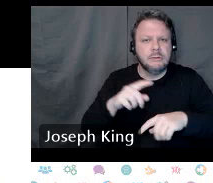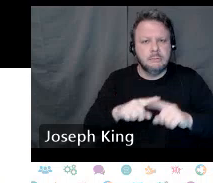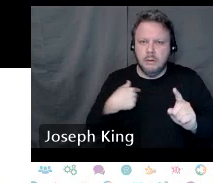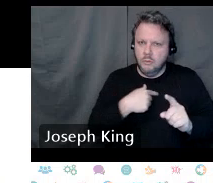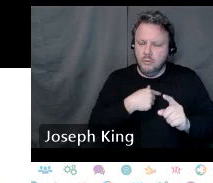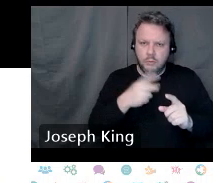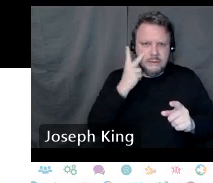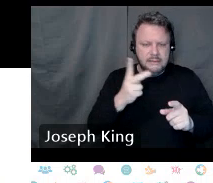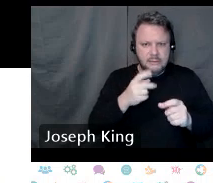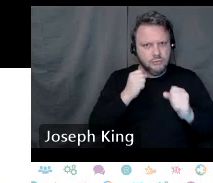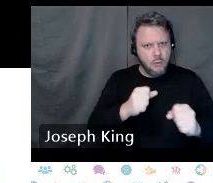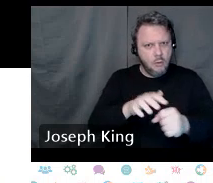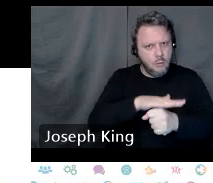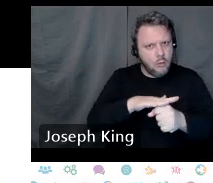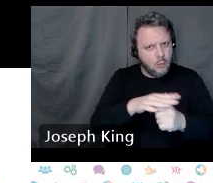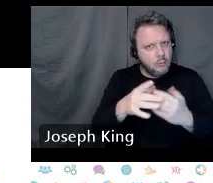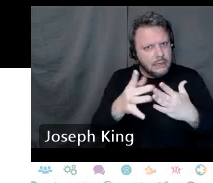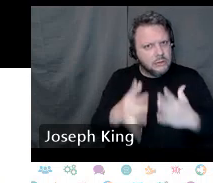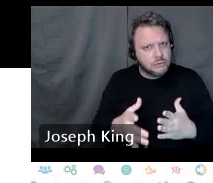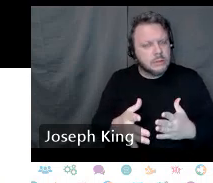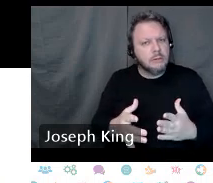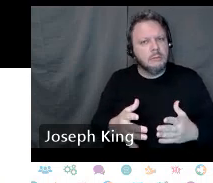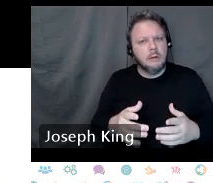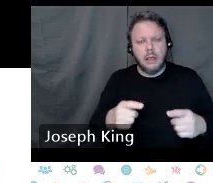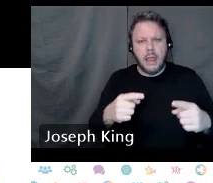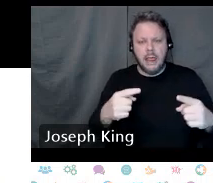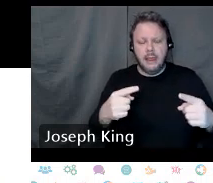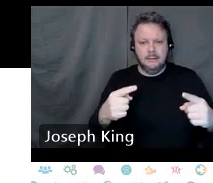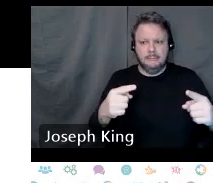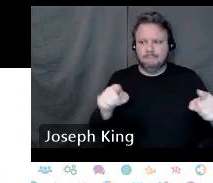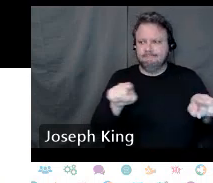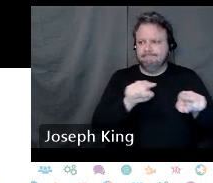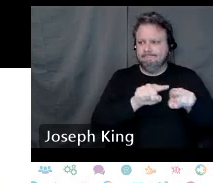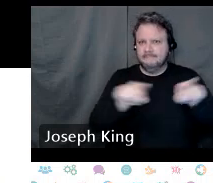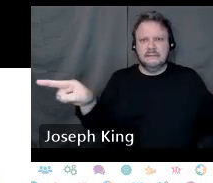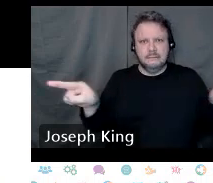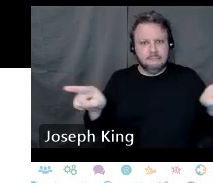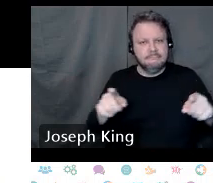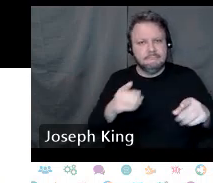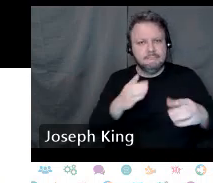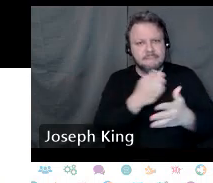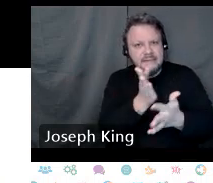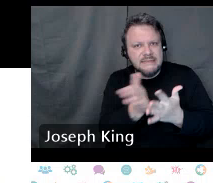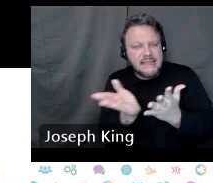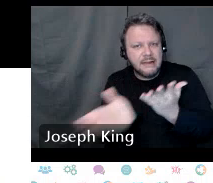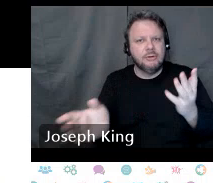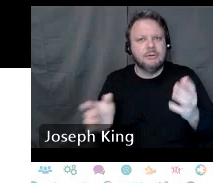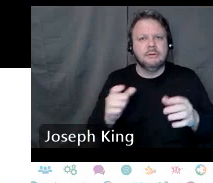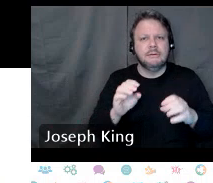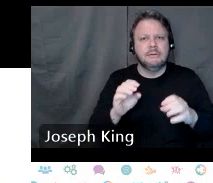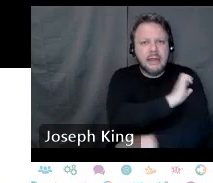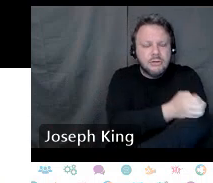We see strong local leadership and cross sector energy. The the role of counties,